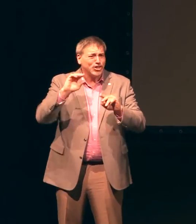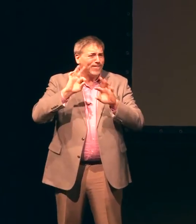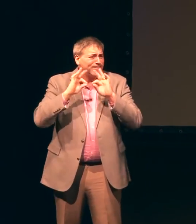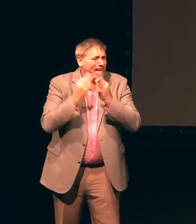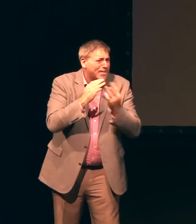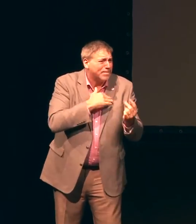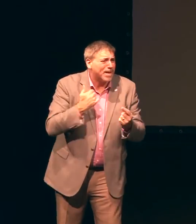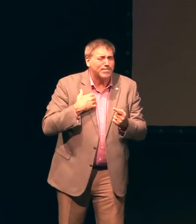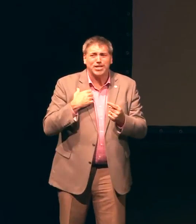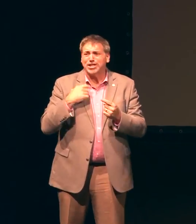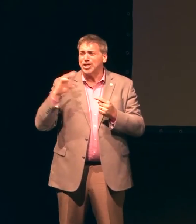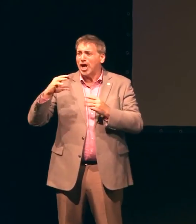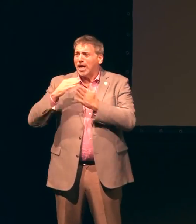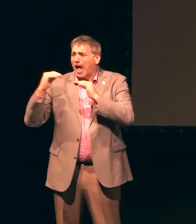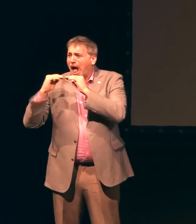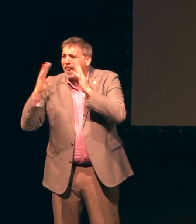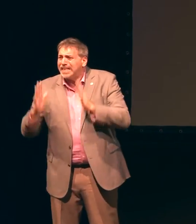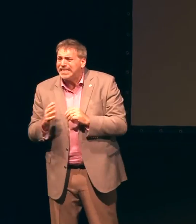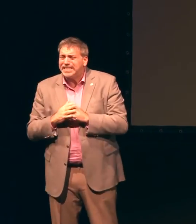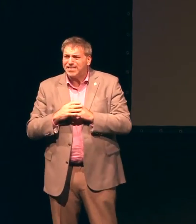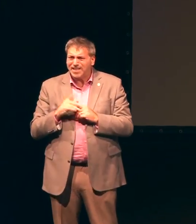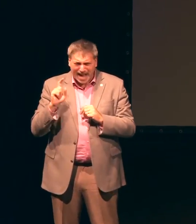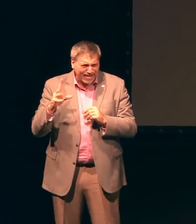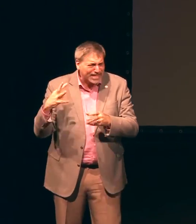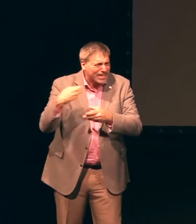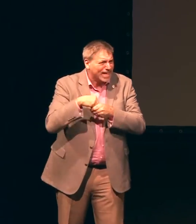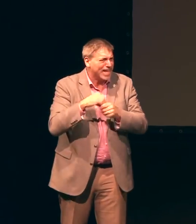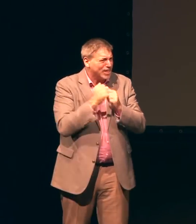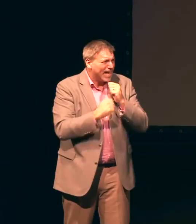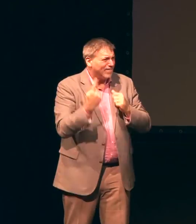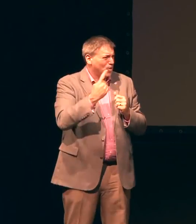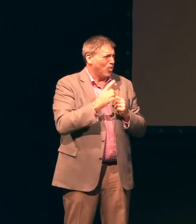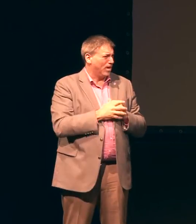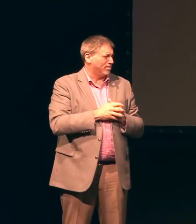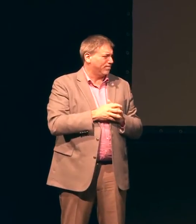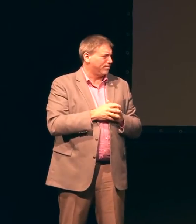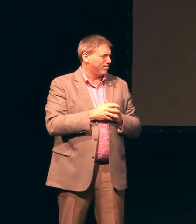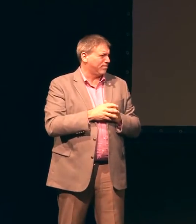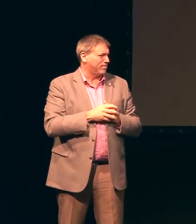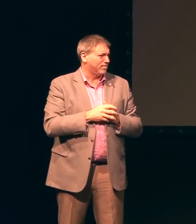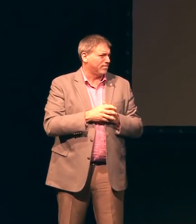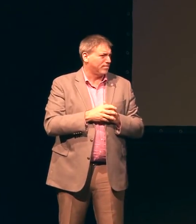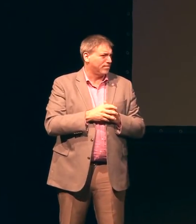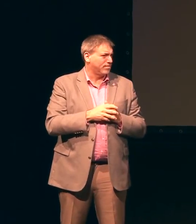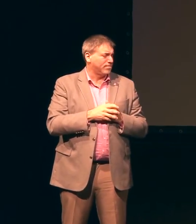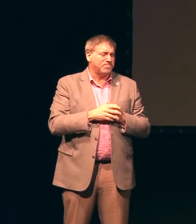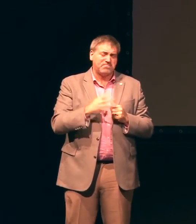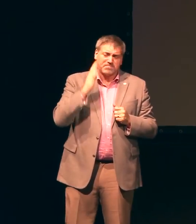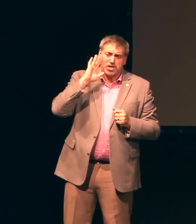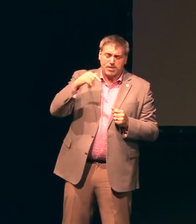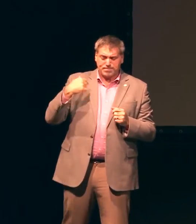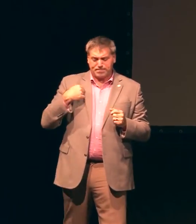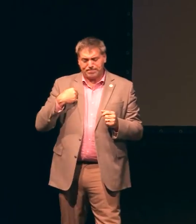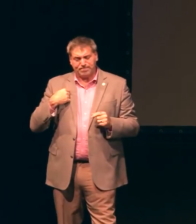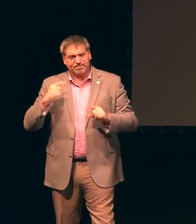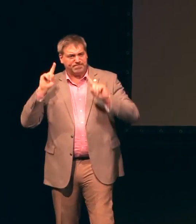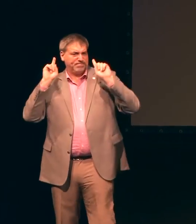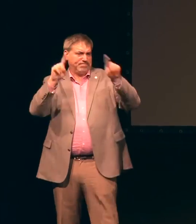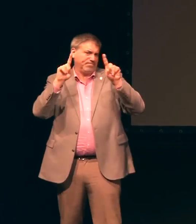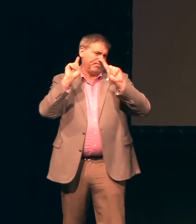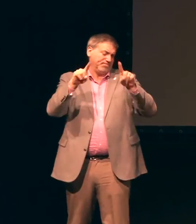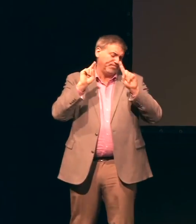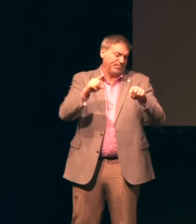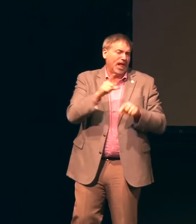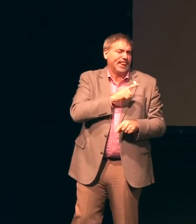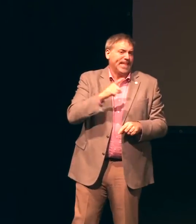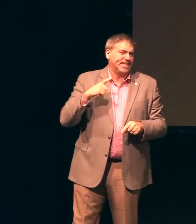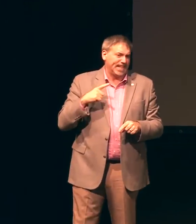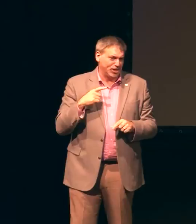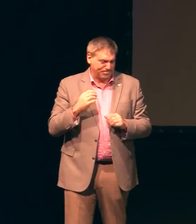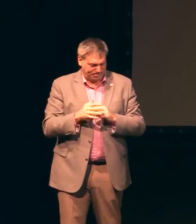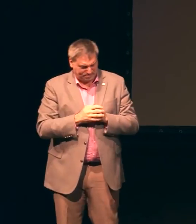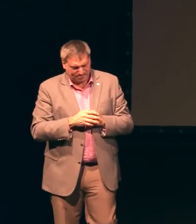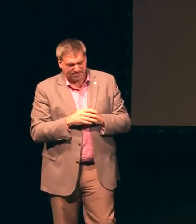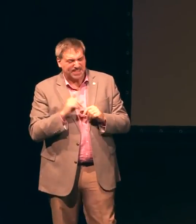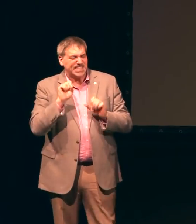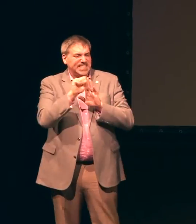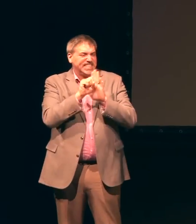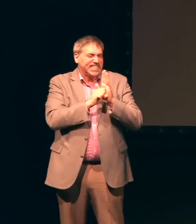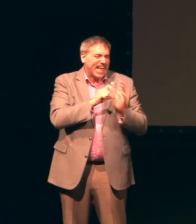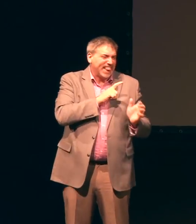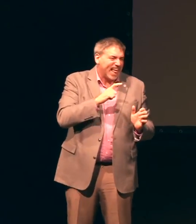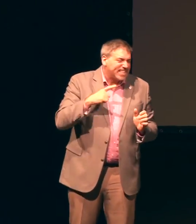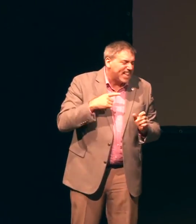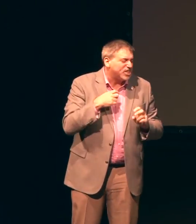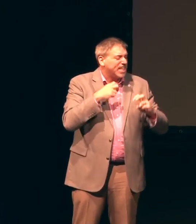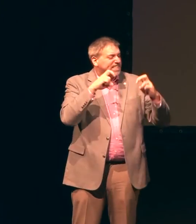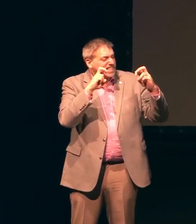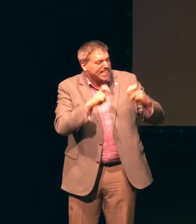you, your friends, your family, your colleagues. Everyone needs to be included. I attend